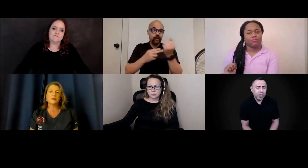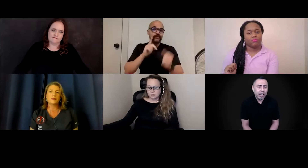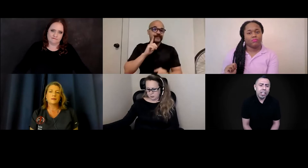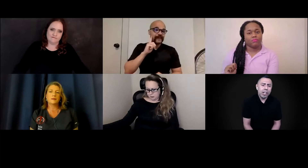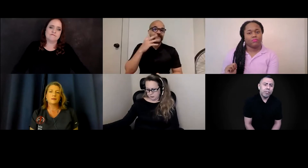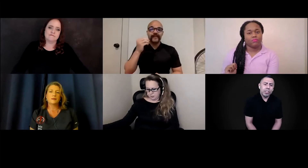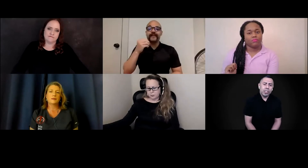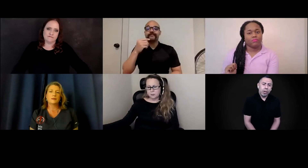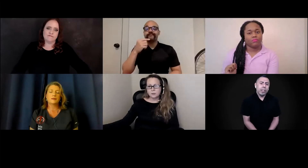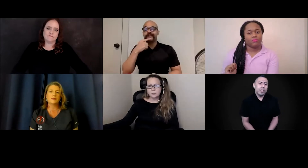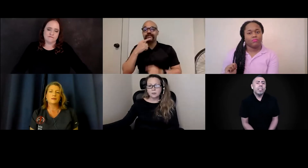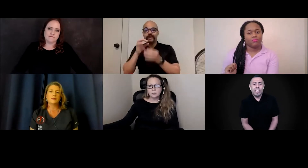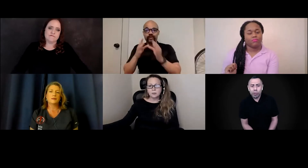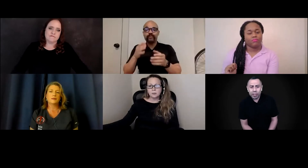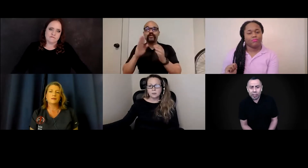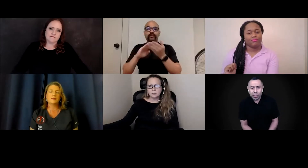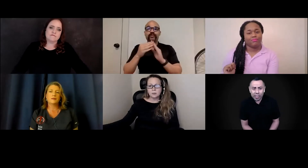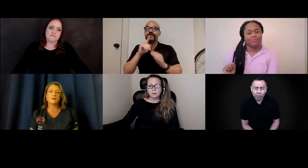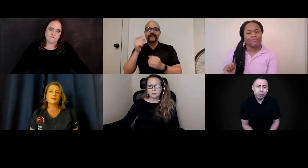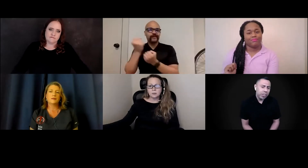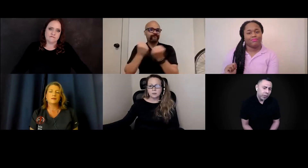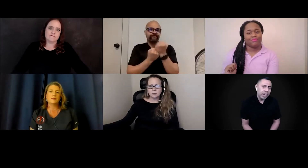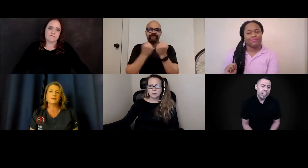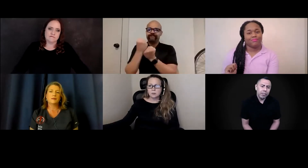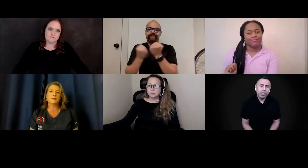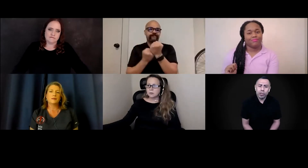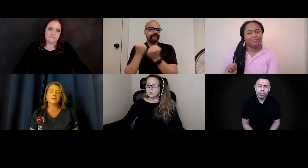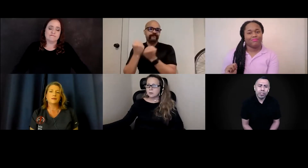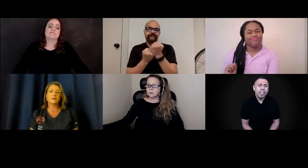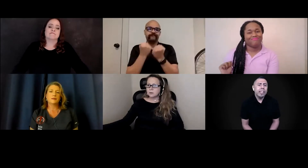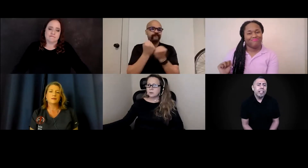Another thing I love about the interpreting community here both hearing and deaf interpreters